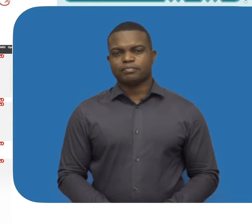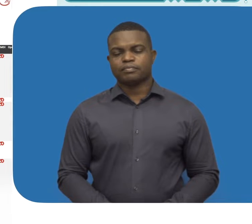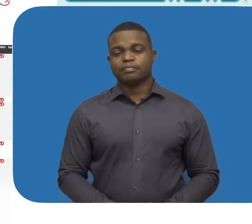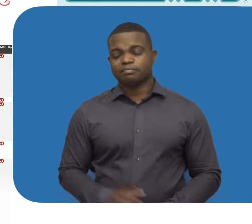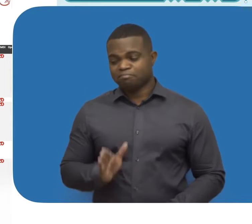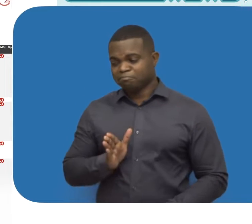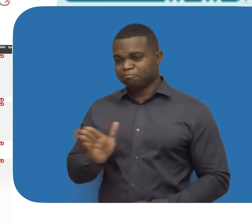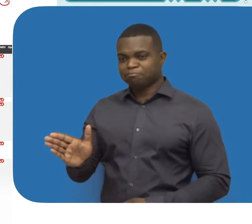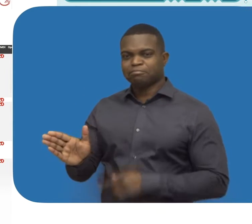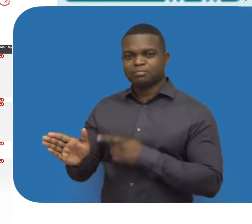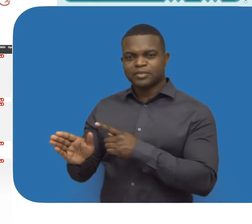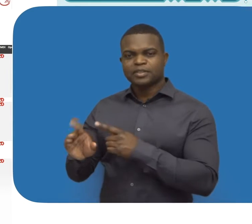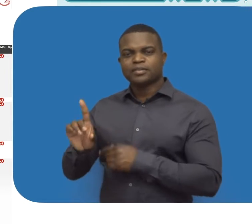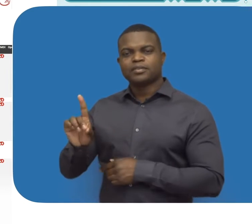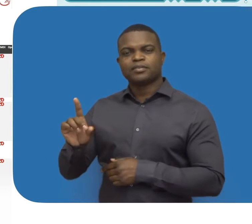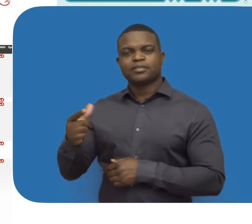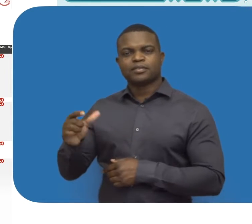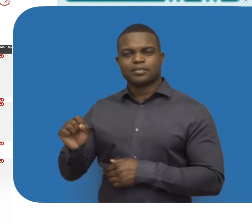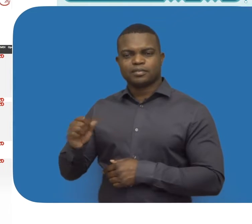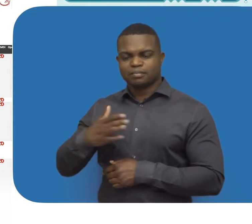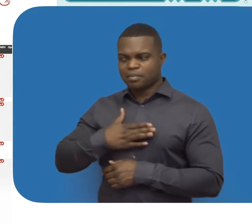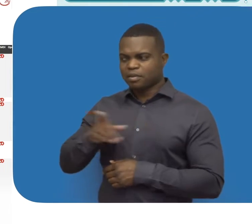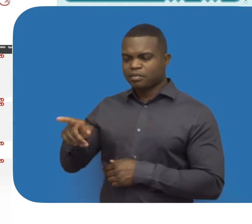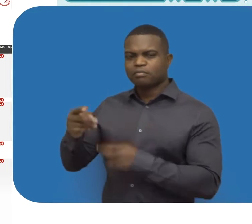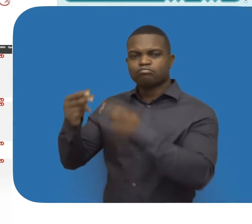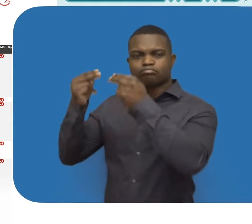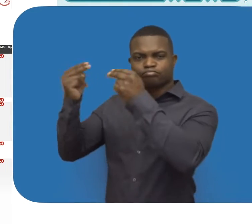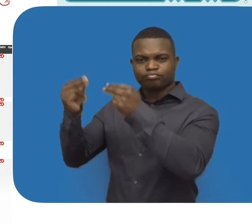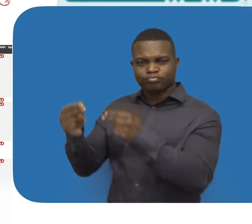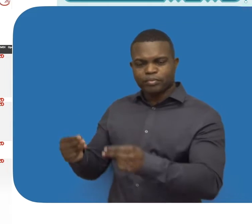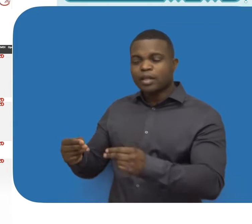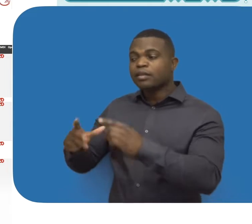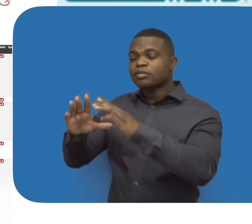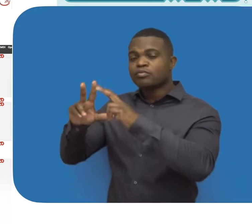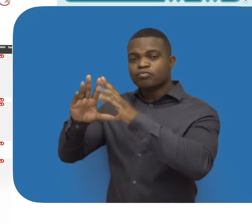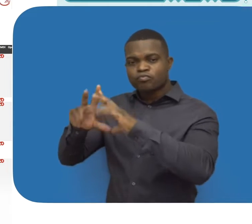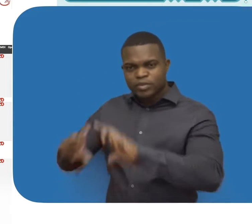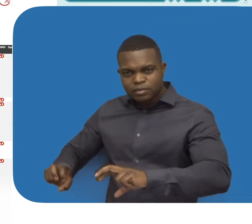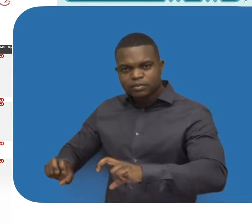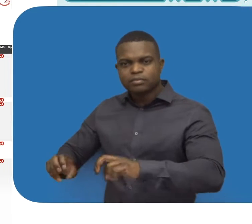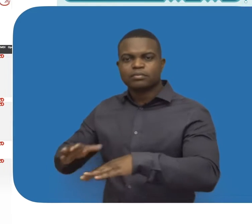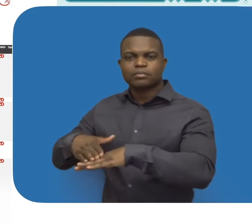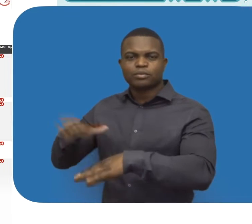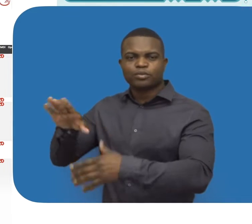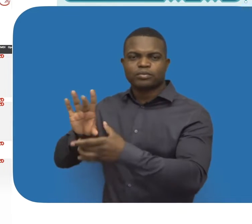The second portal is My DGS – annotated, a research portal that provides the same recordings